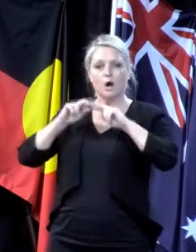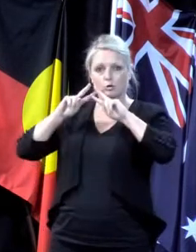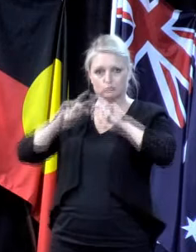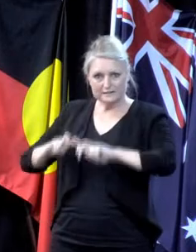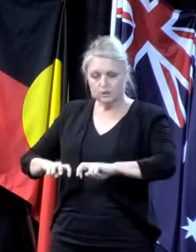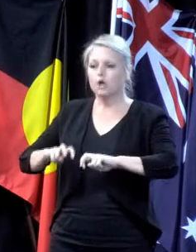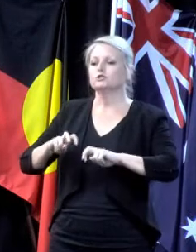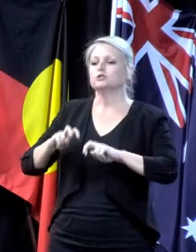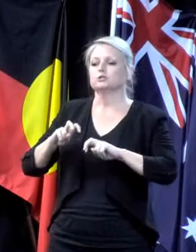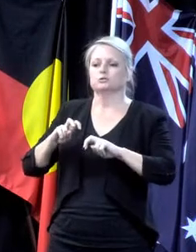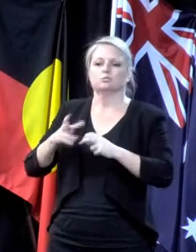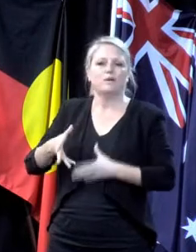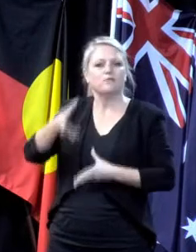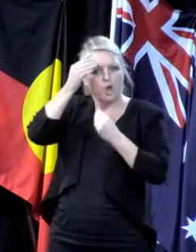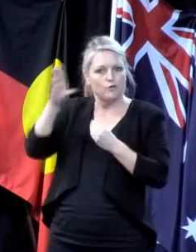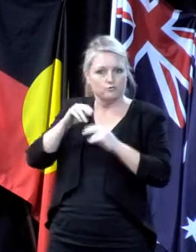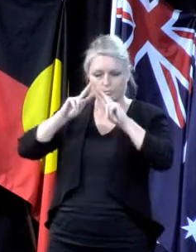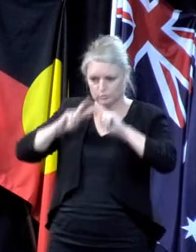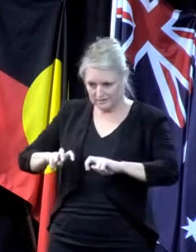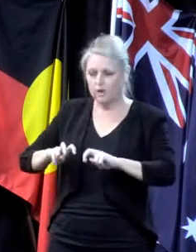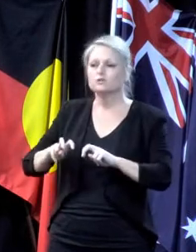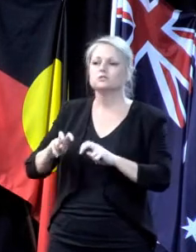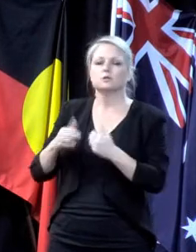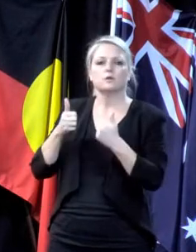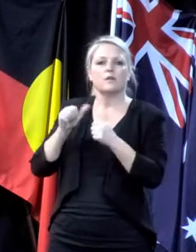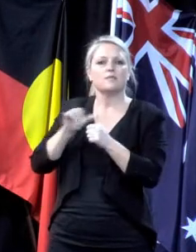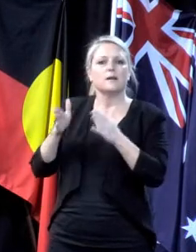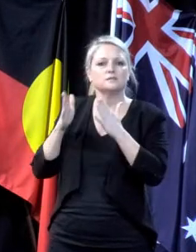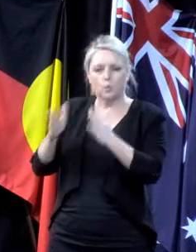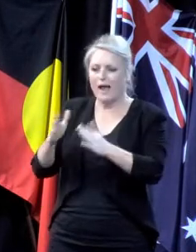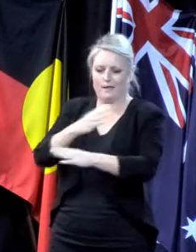to build capability of teaching staff is to do it in the context